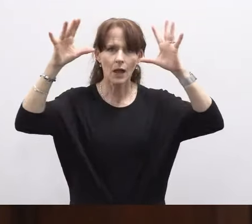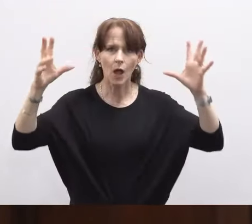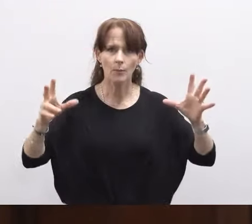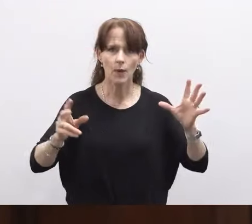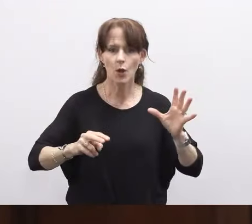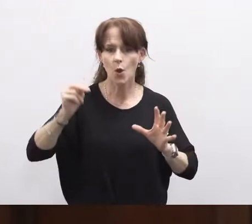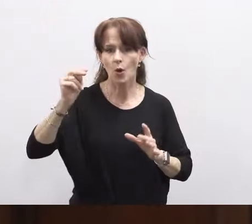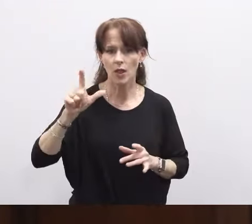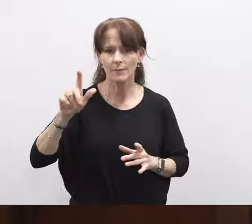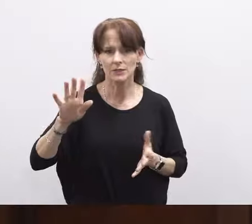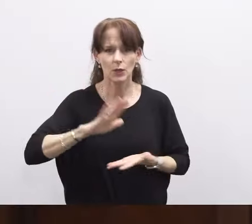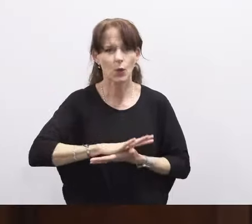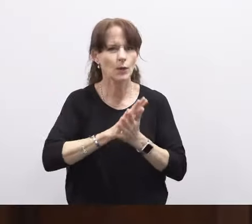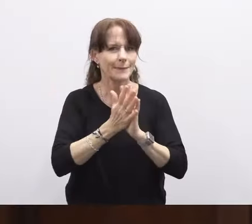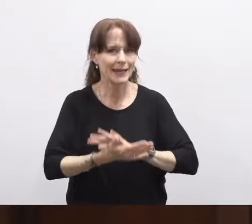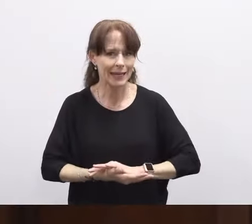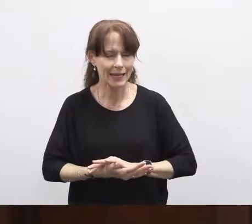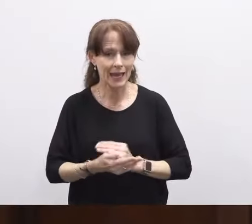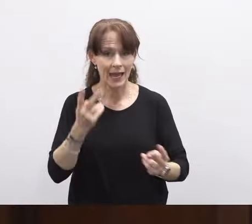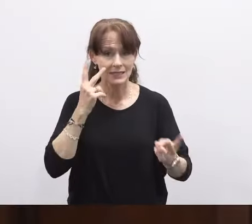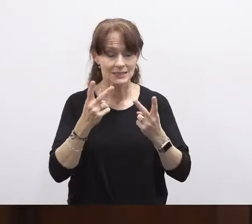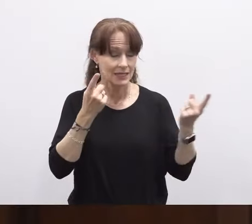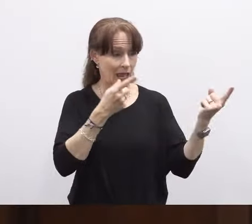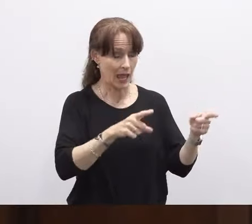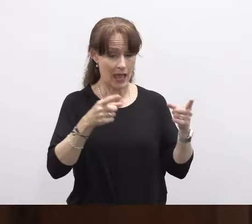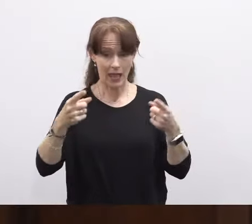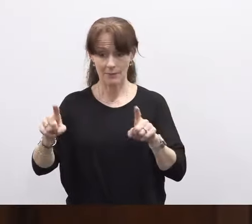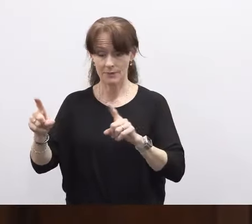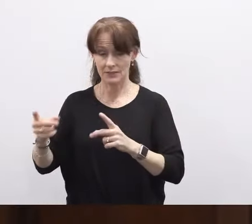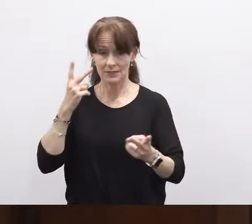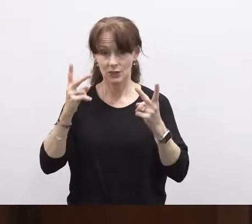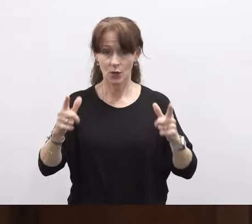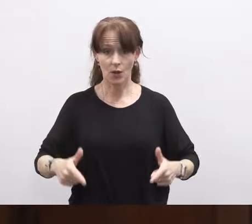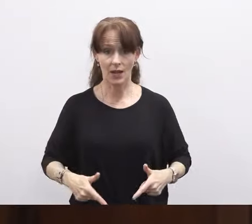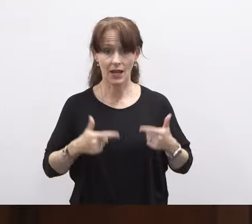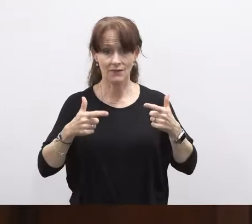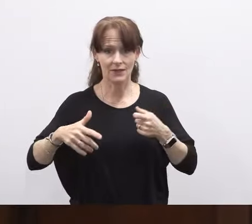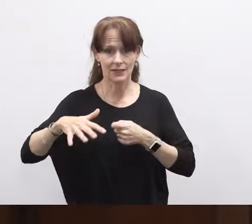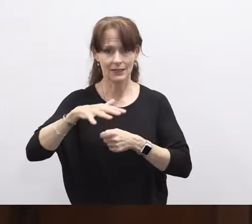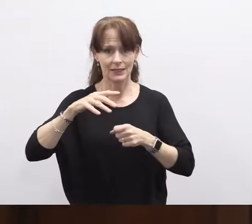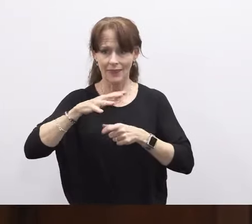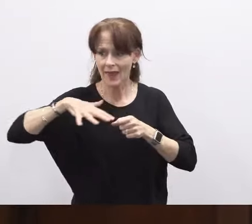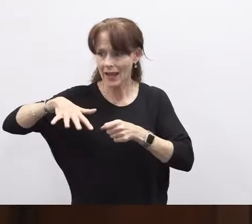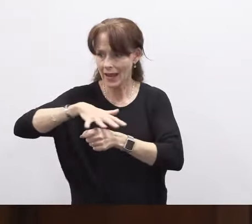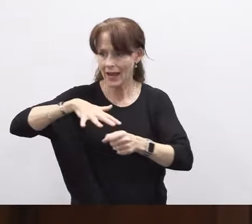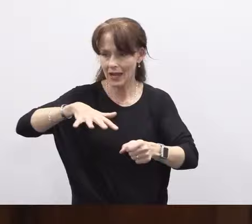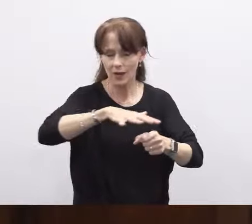could be and to see it come to fruition and to see you living in the spaces that were dreamed up for you,